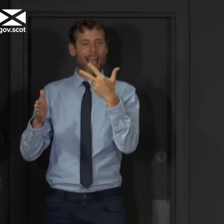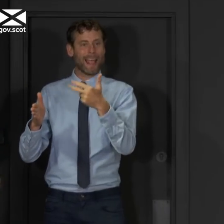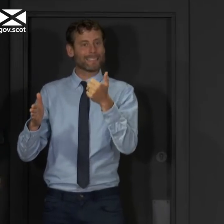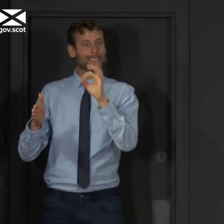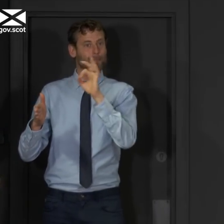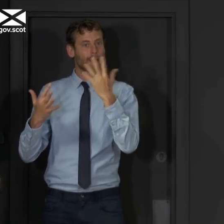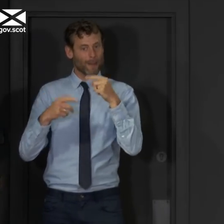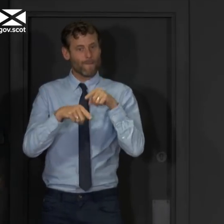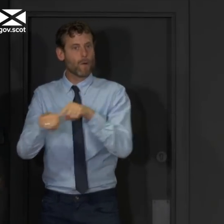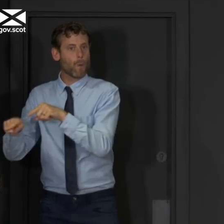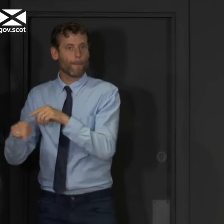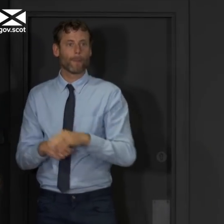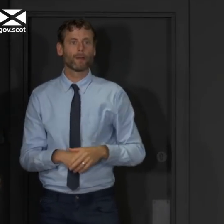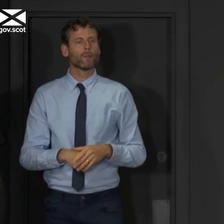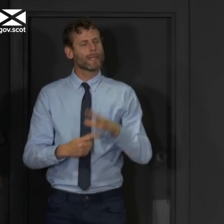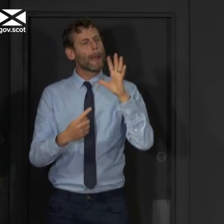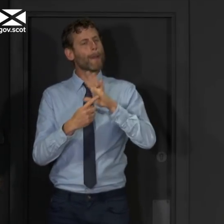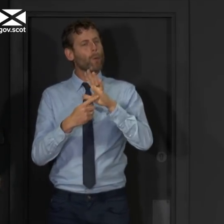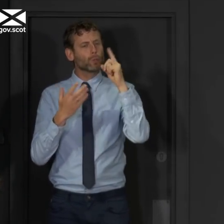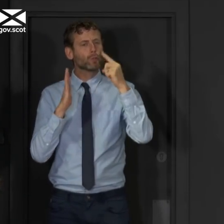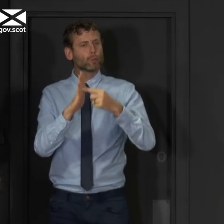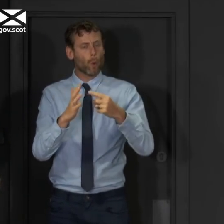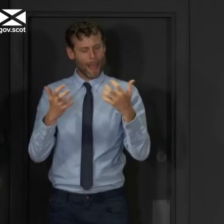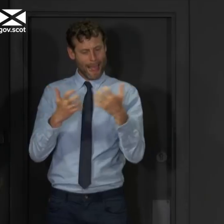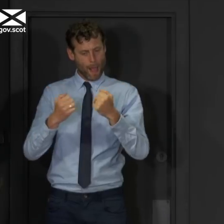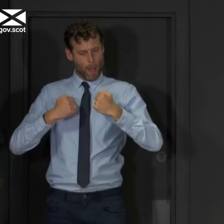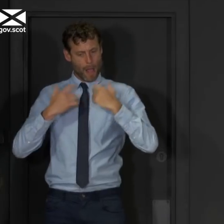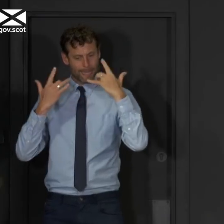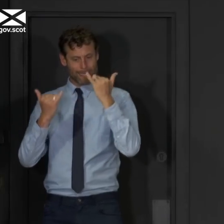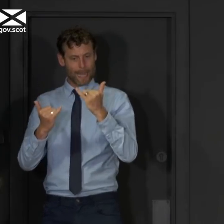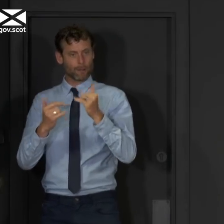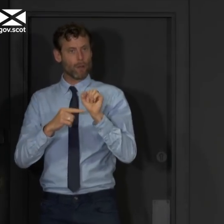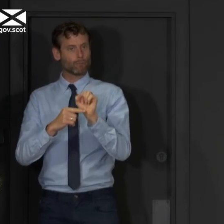can see that too. But I want to be very clear that our preliminary indications are that